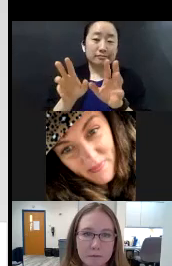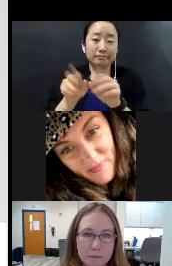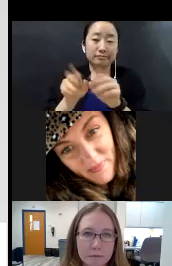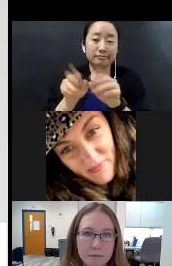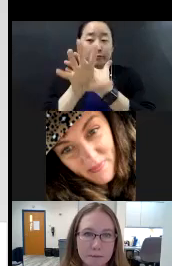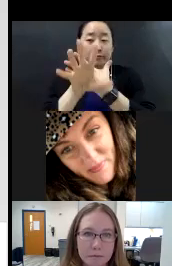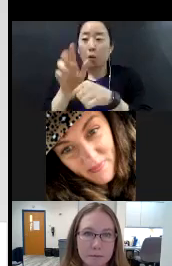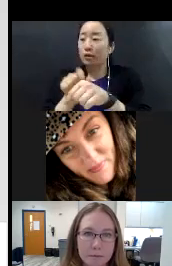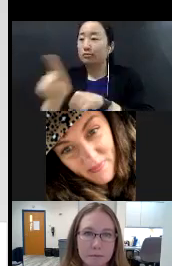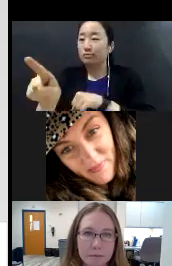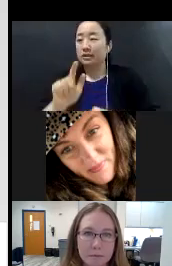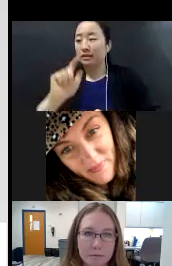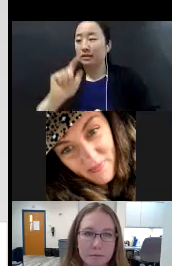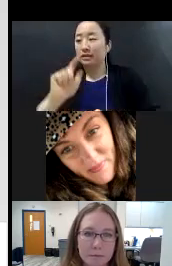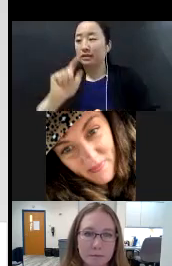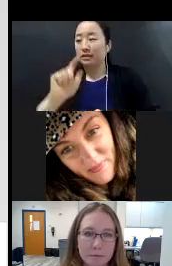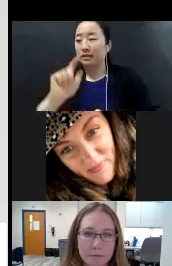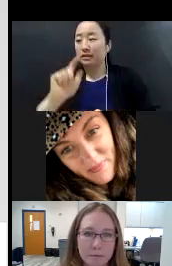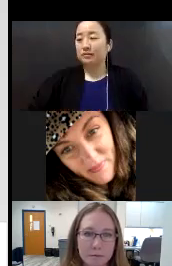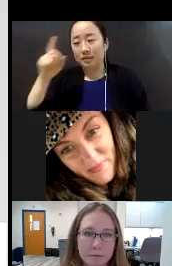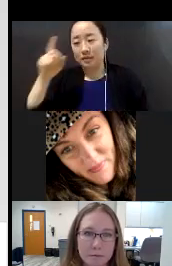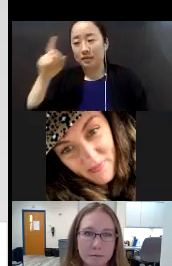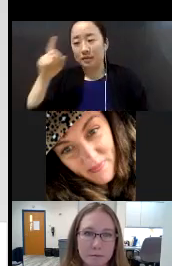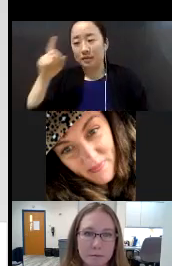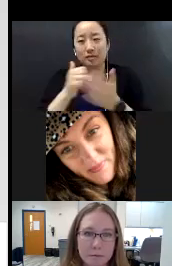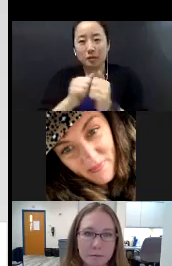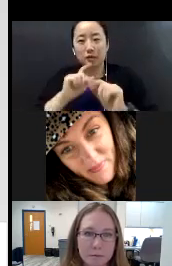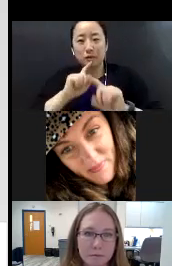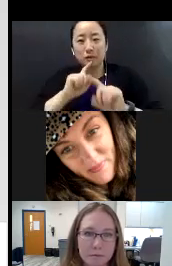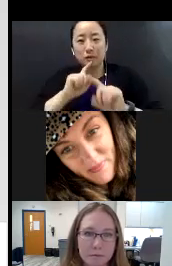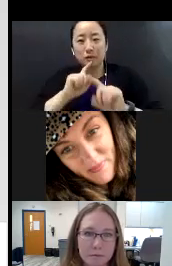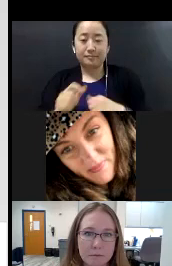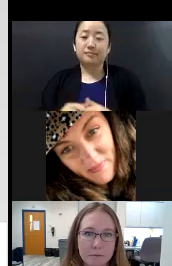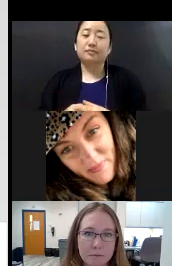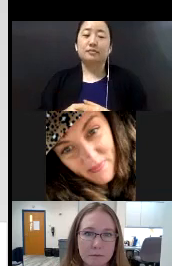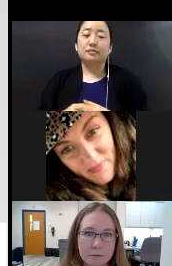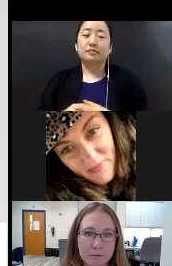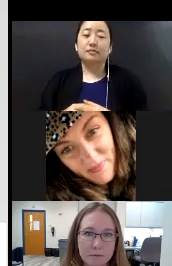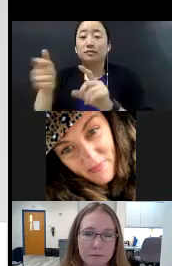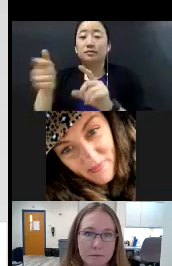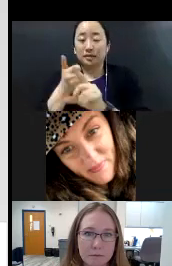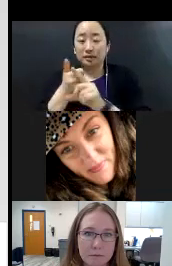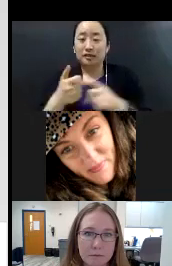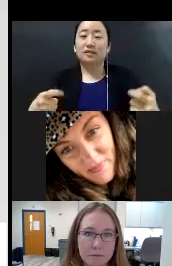THAT HELPS WITH THE RESPONSE RATE. THE SURVEY IS ELECTRONIC. IT'S JUST A LINK THAT CAN BE SENT TO